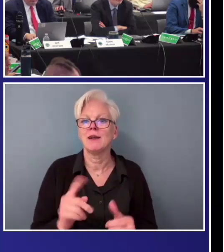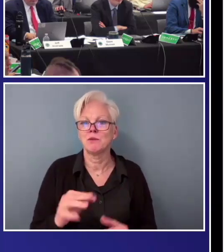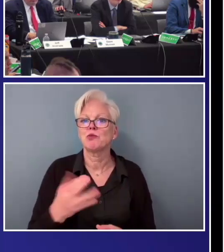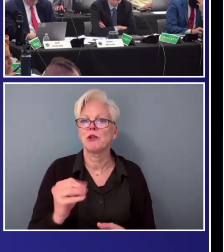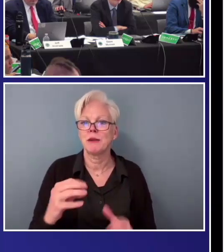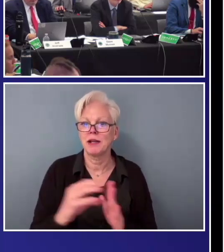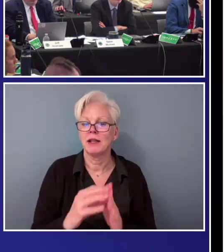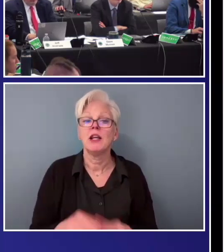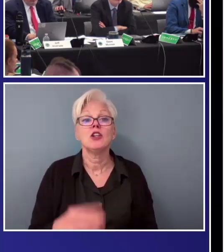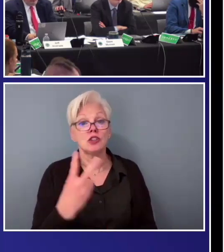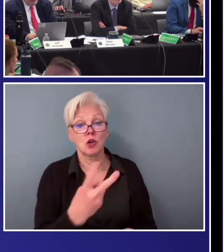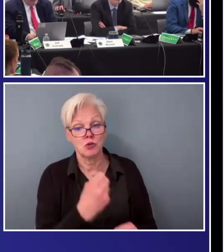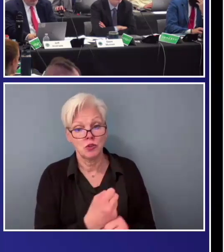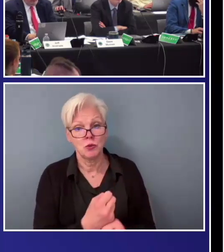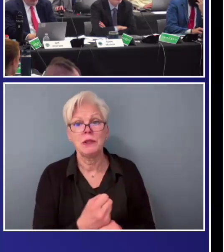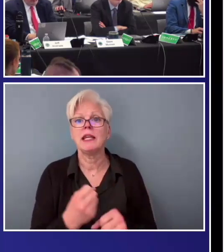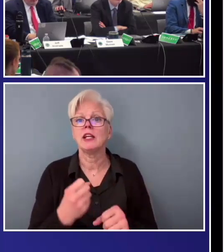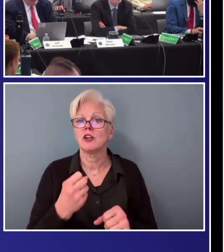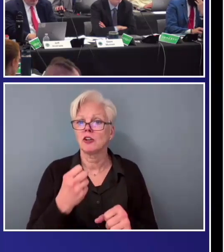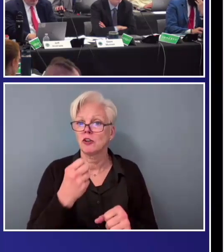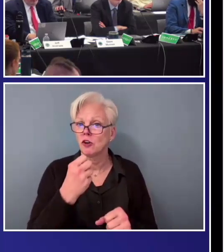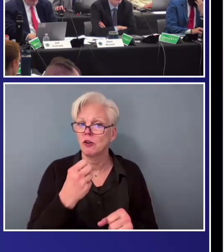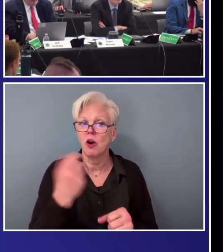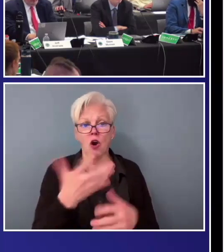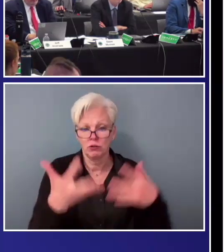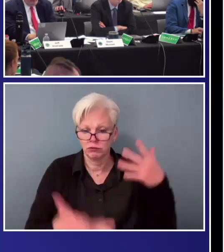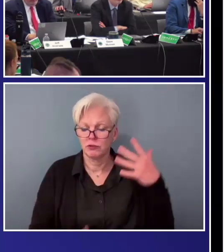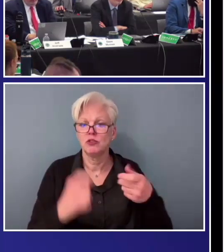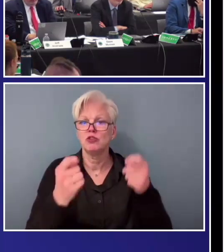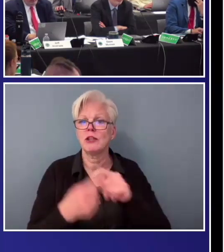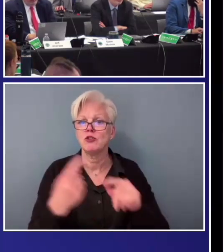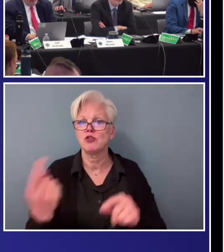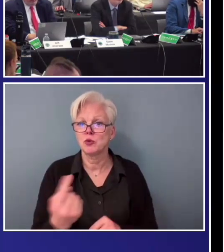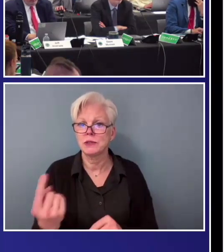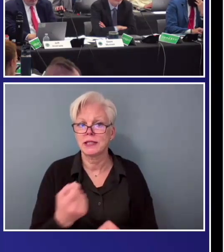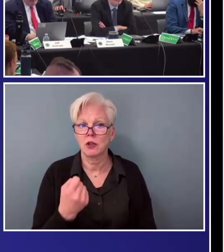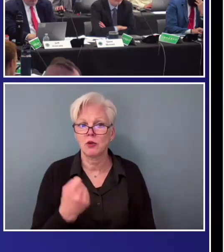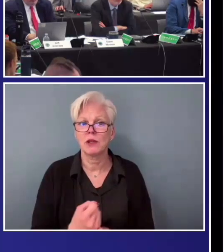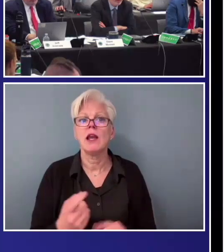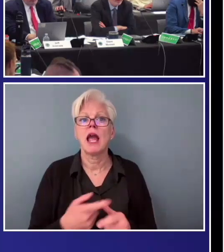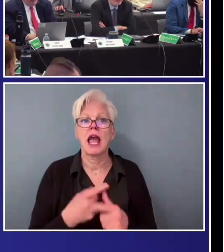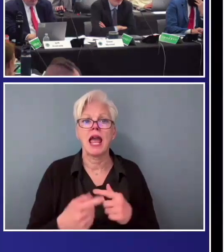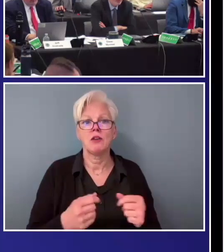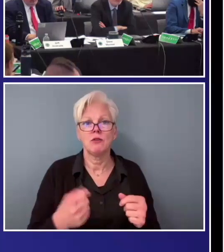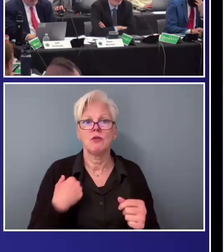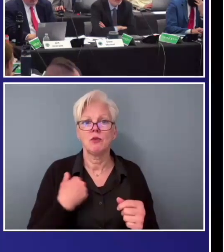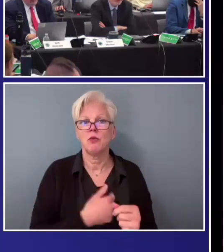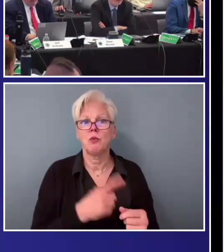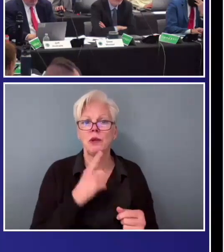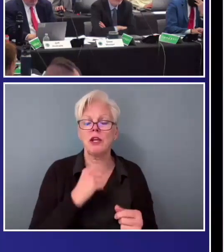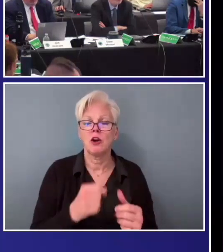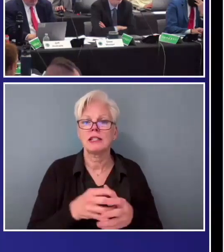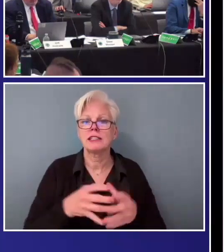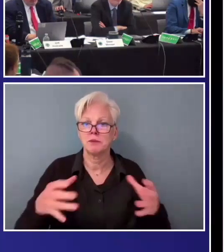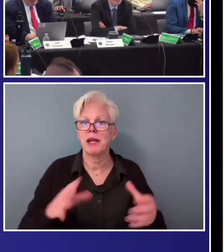two-year, we're changing it to single, and we explained that we're sequentially expanding the cohort period in the manner